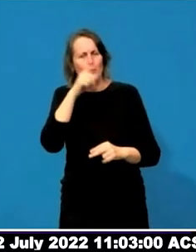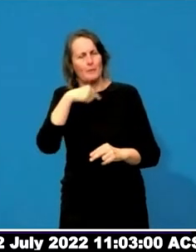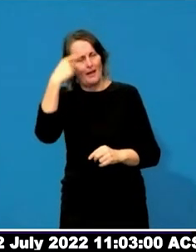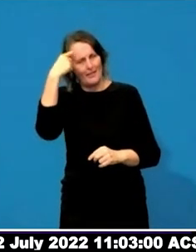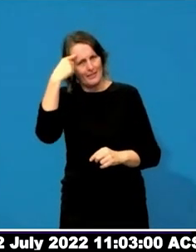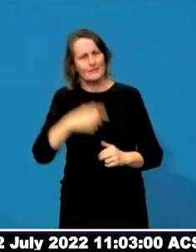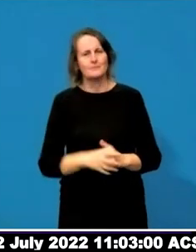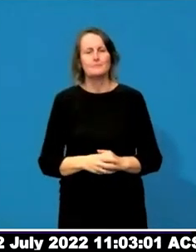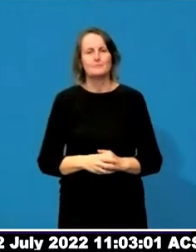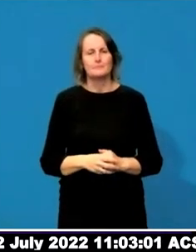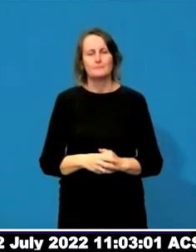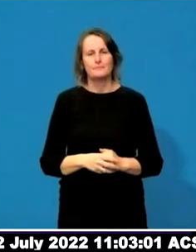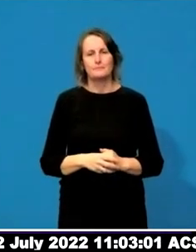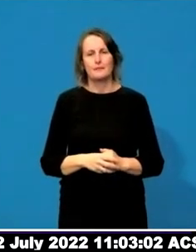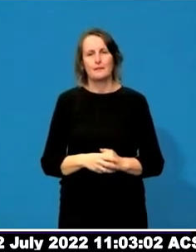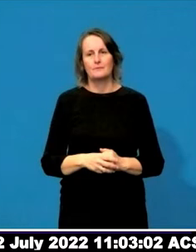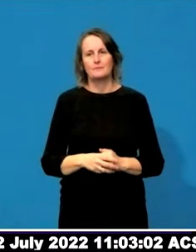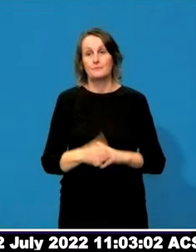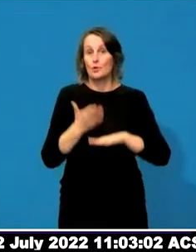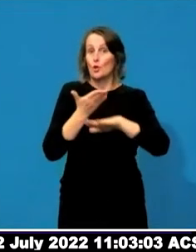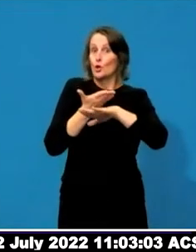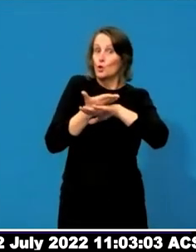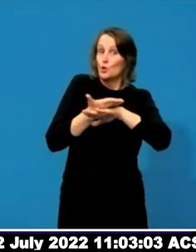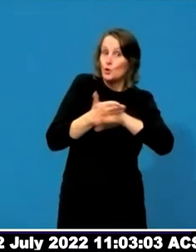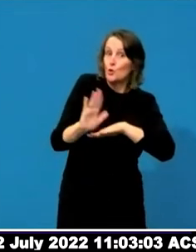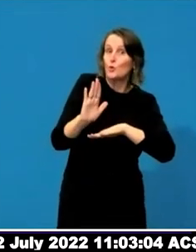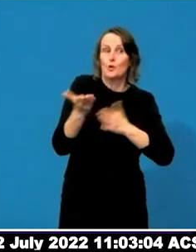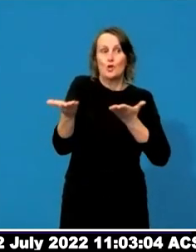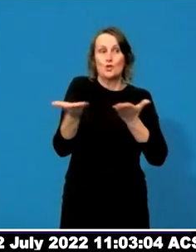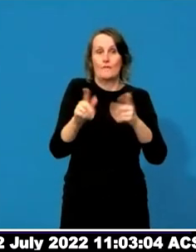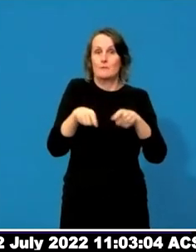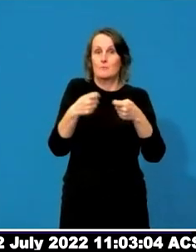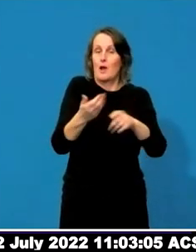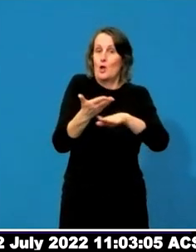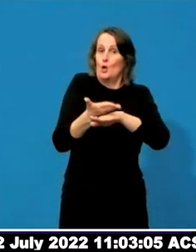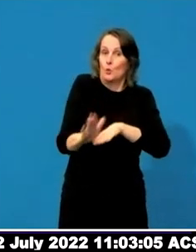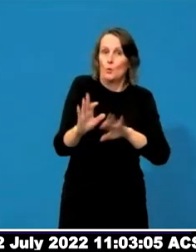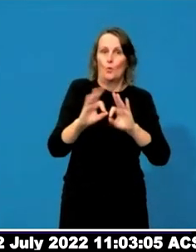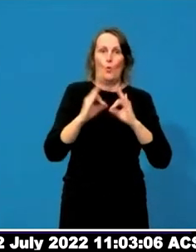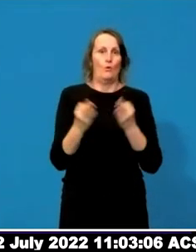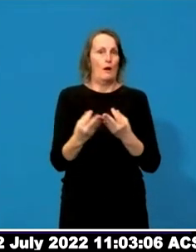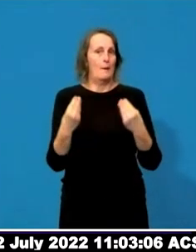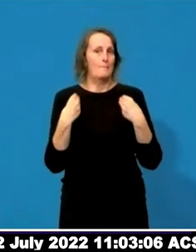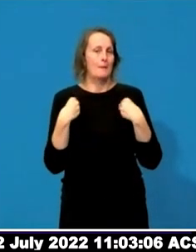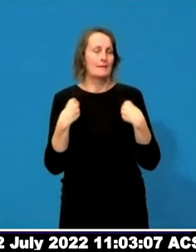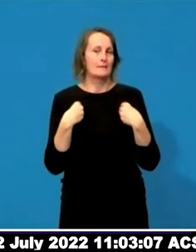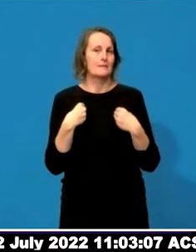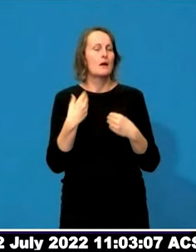But new service providers in those spaces, we have seen some,